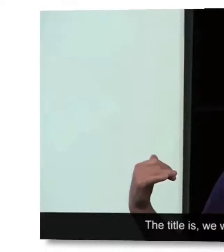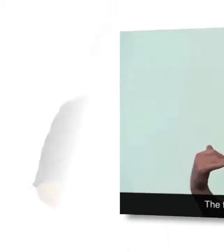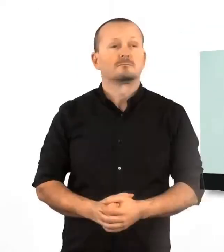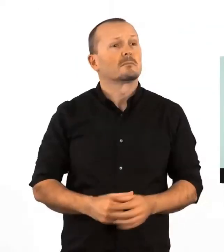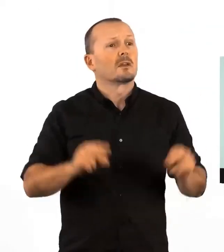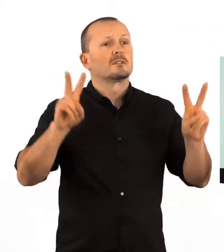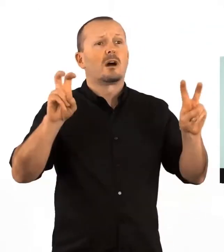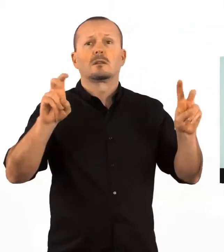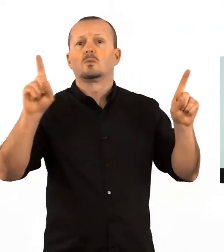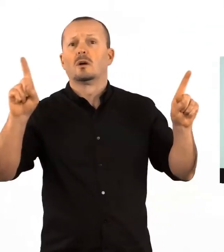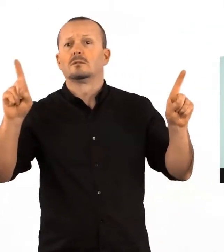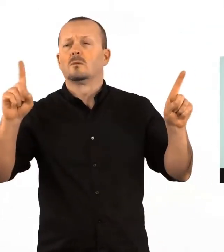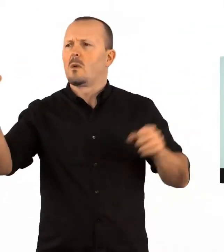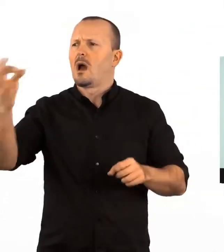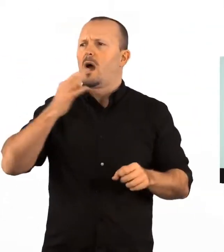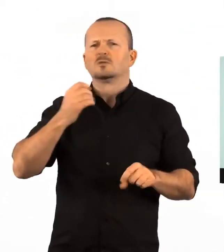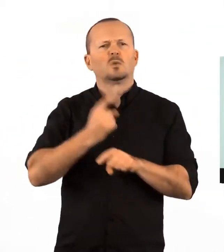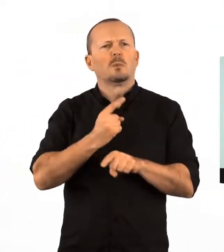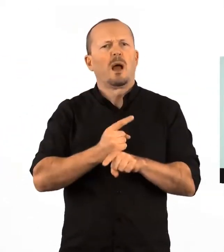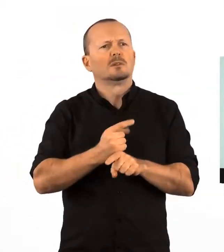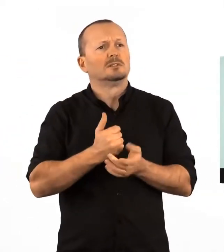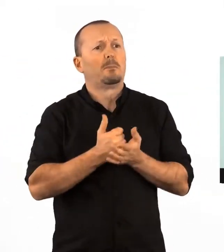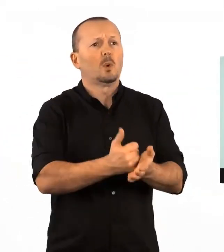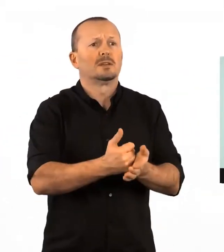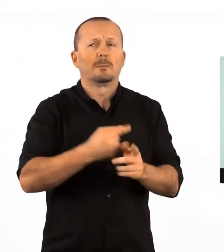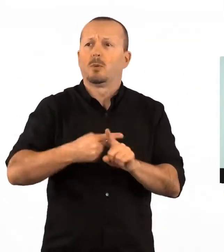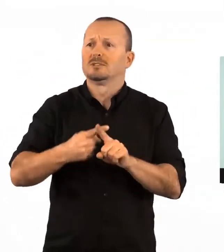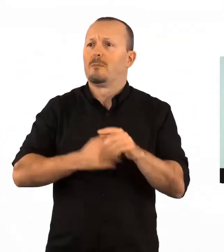Brian: The title is, we were asked to talk about Supporting Positive Behaviour.